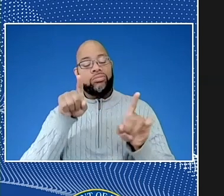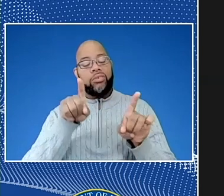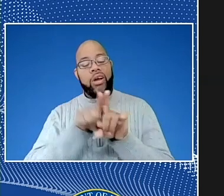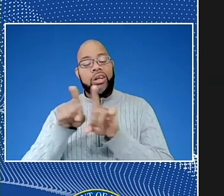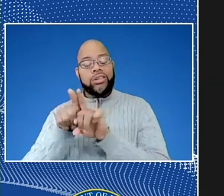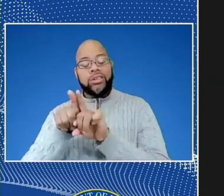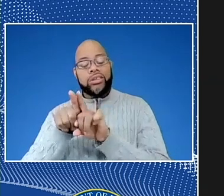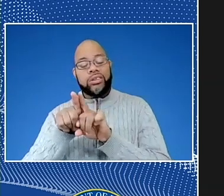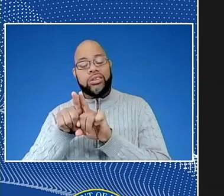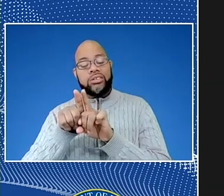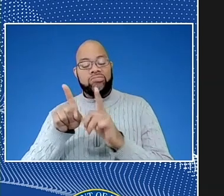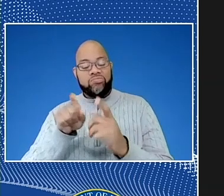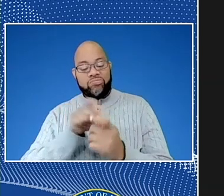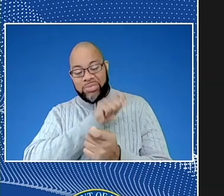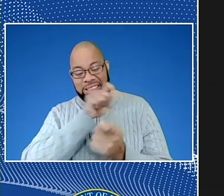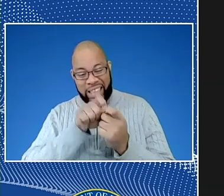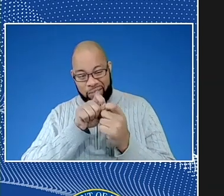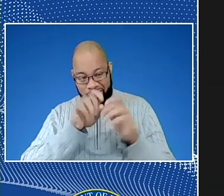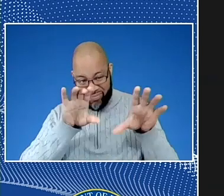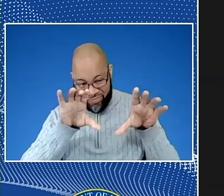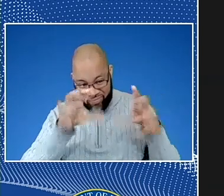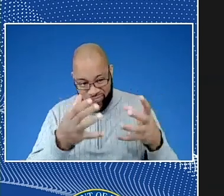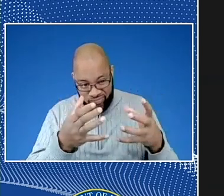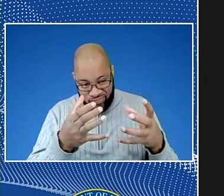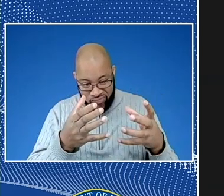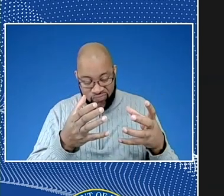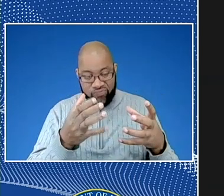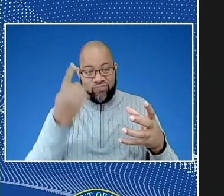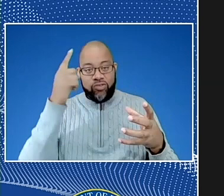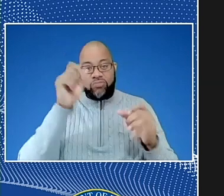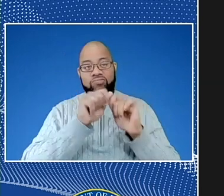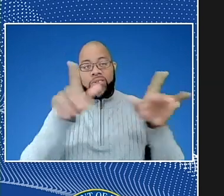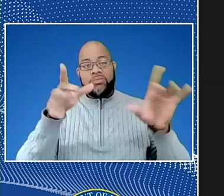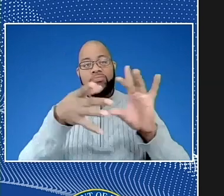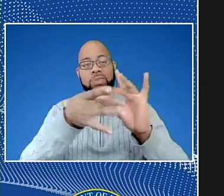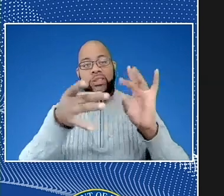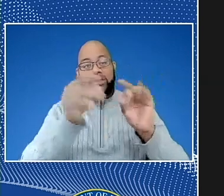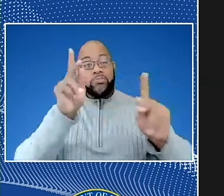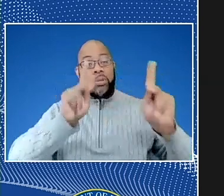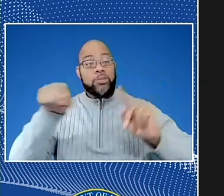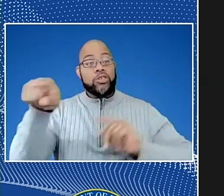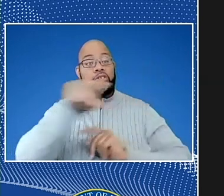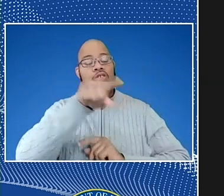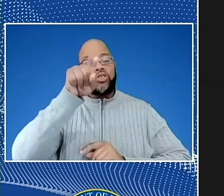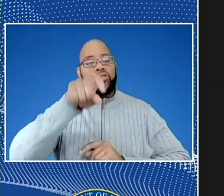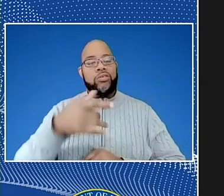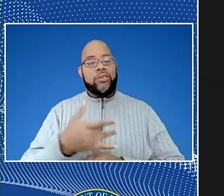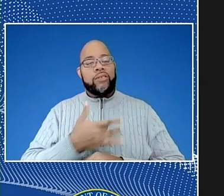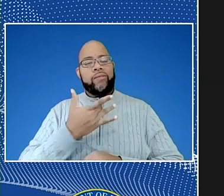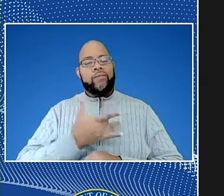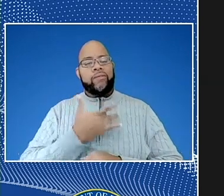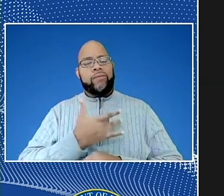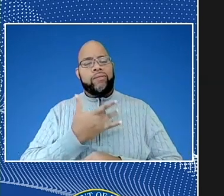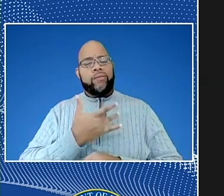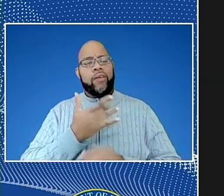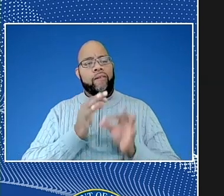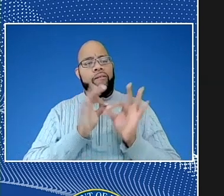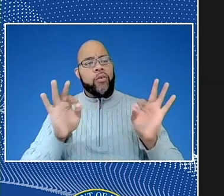category, to message to people that they should feel free when they are asking for